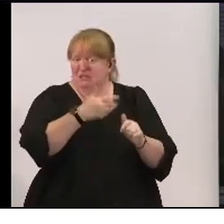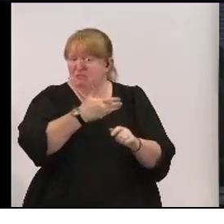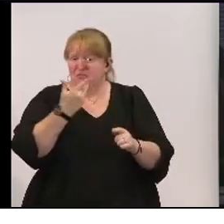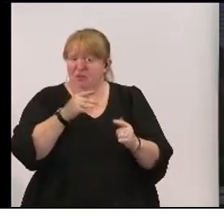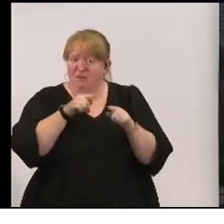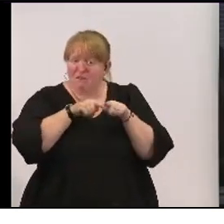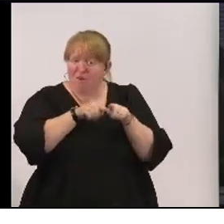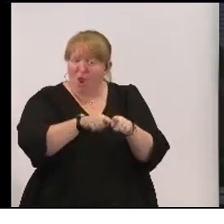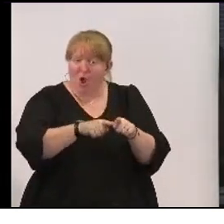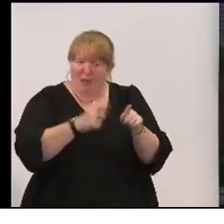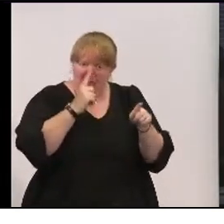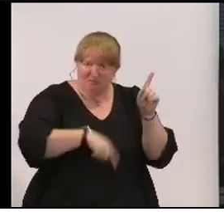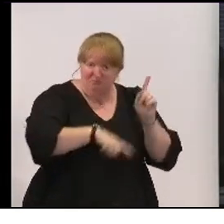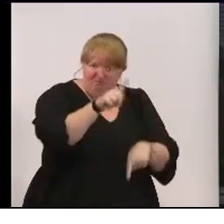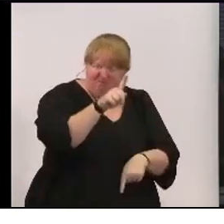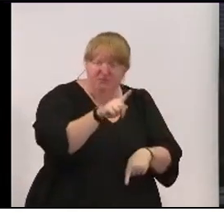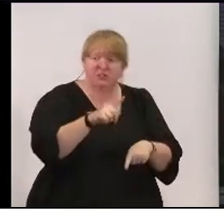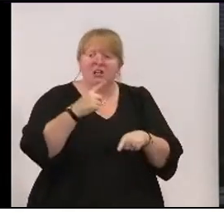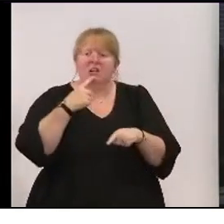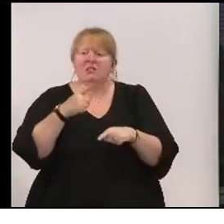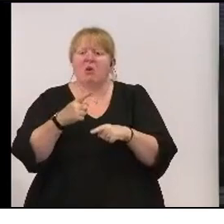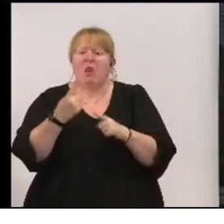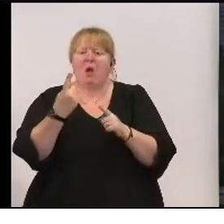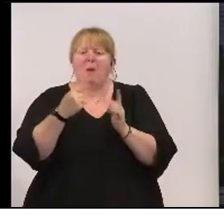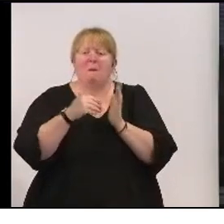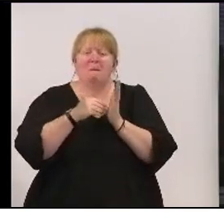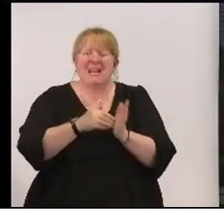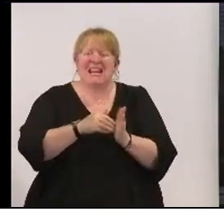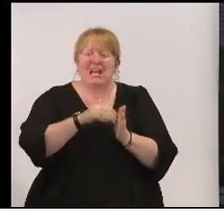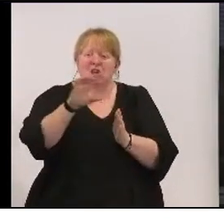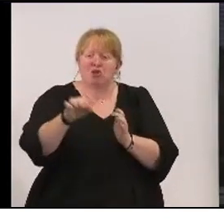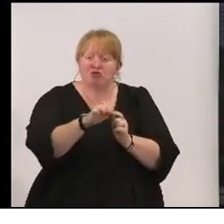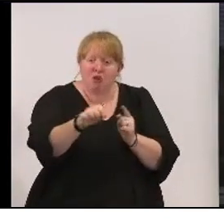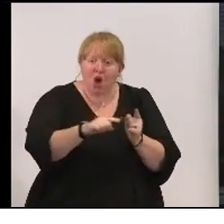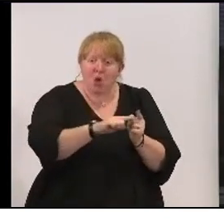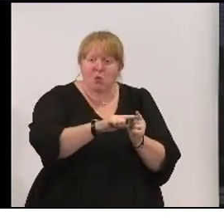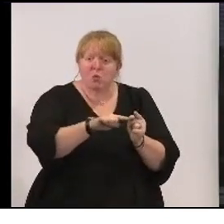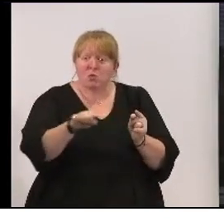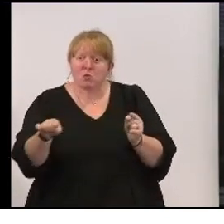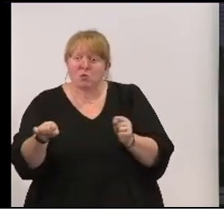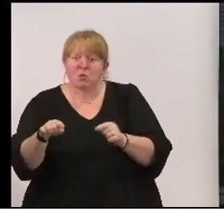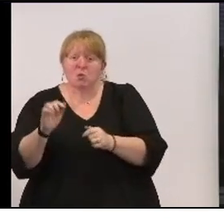variance from, you know, €1,000,000 as a punishment to jail on the opposite.